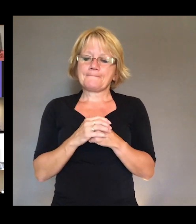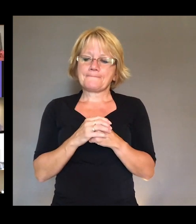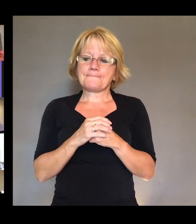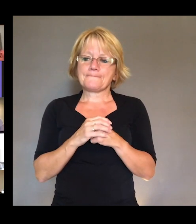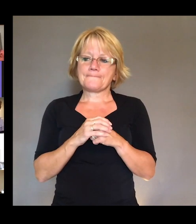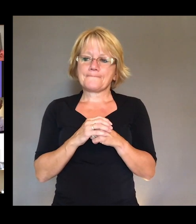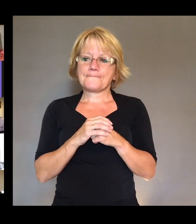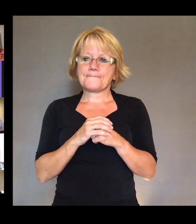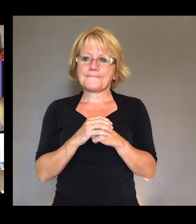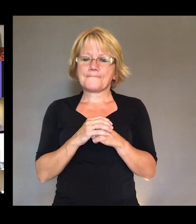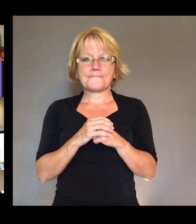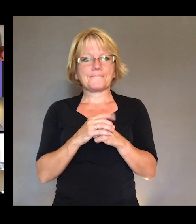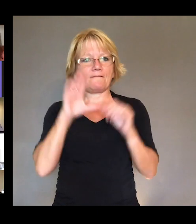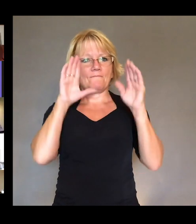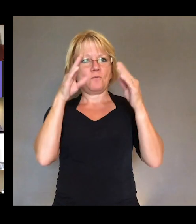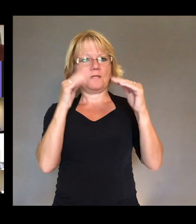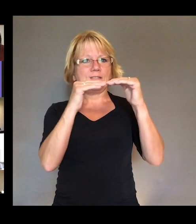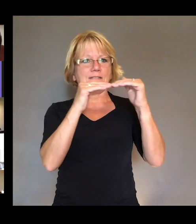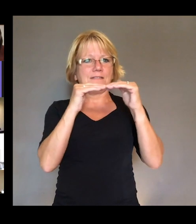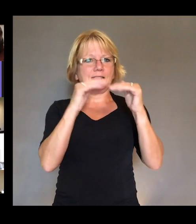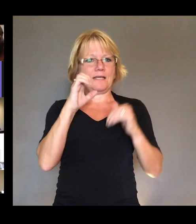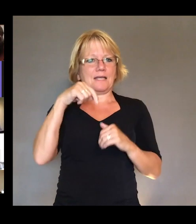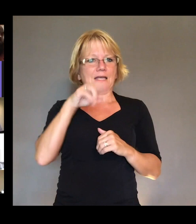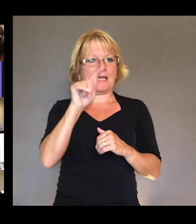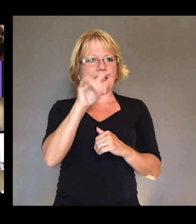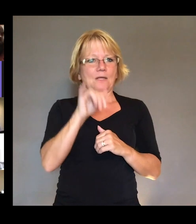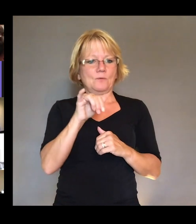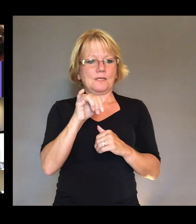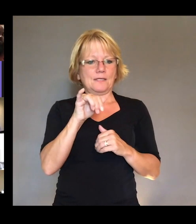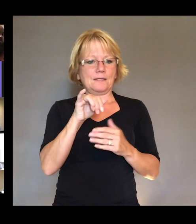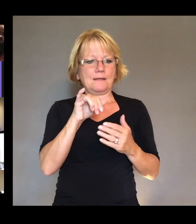that addressing equity has to be a methodological